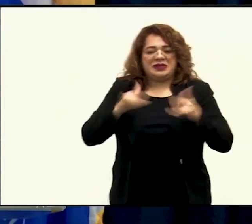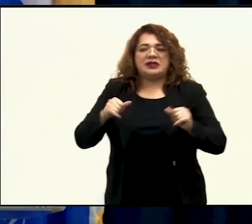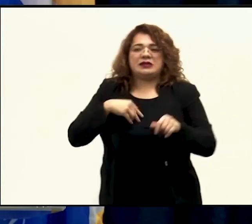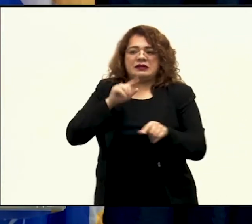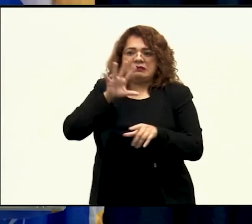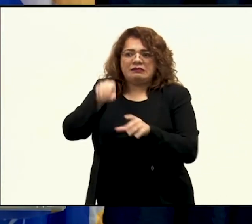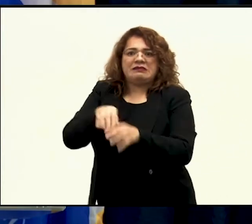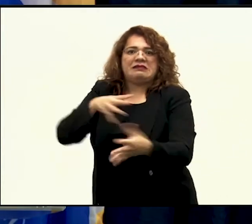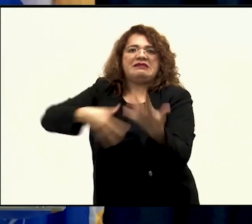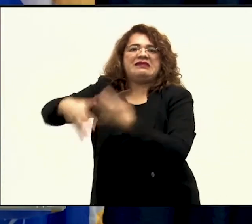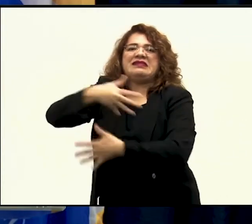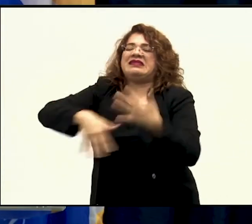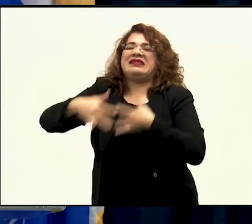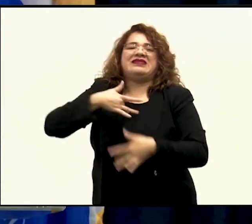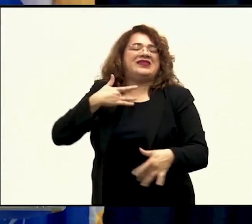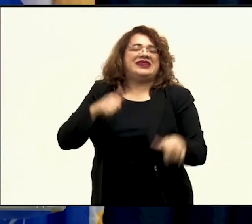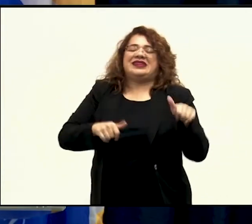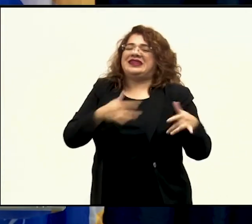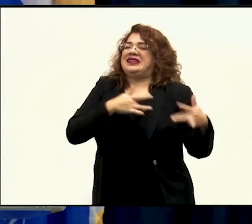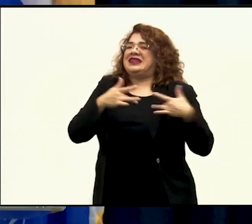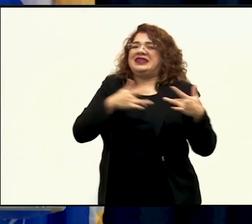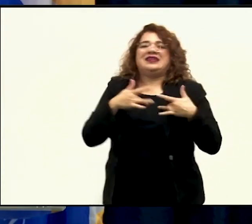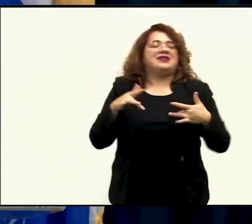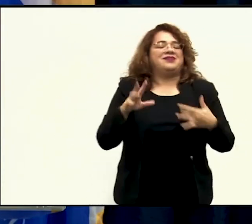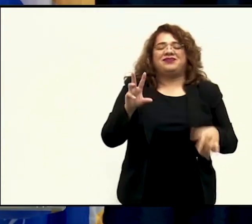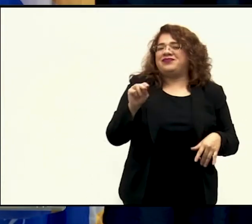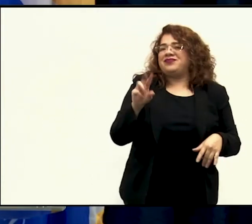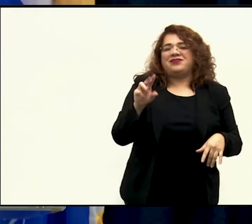uncertainty about the future, fears about how to adapt to the new changes like being